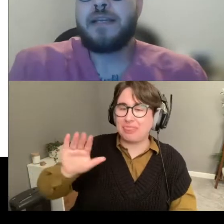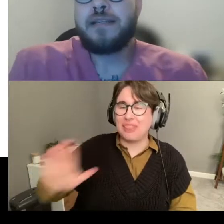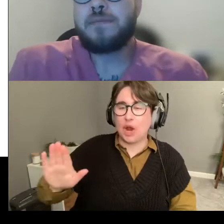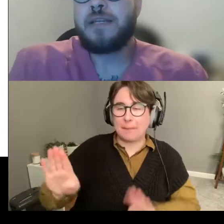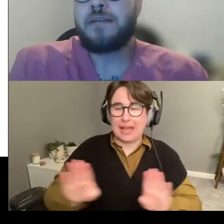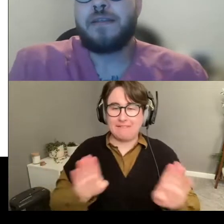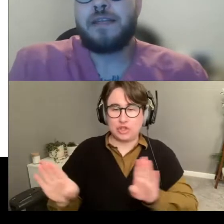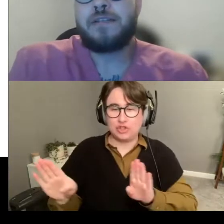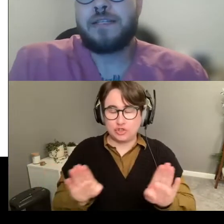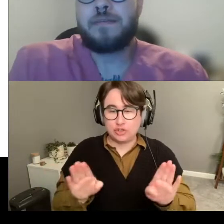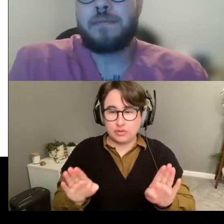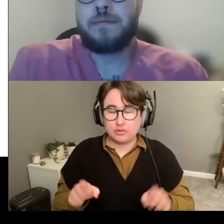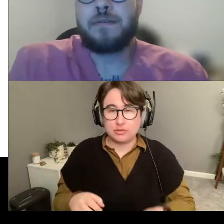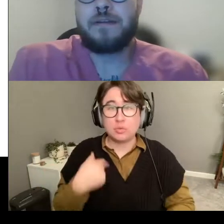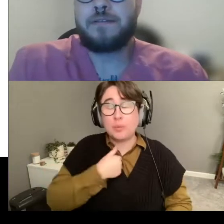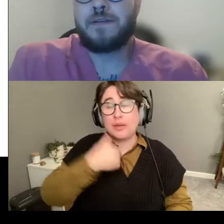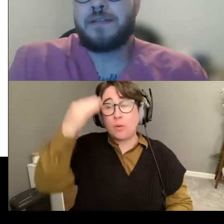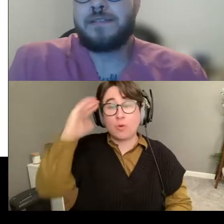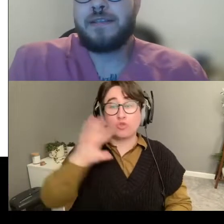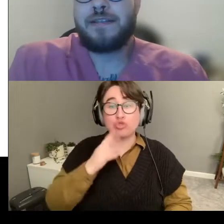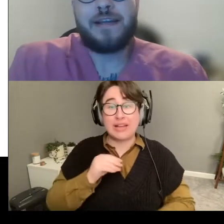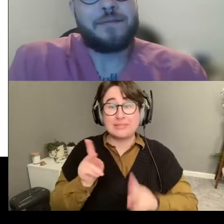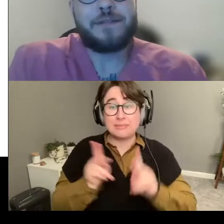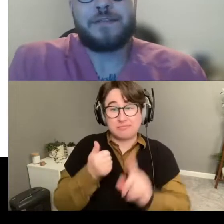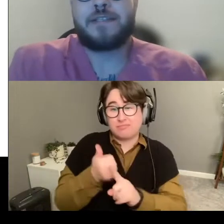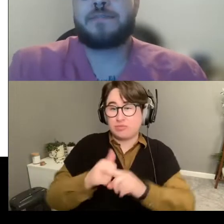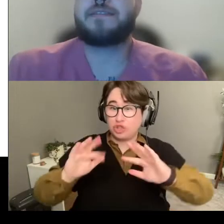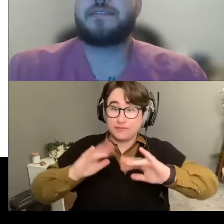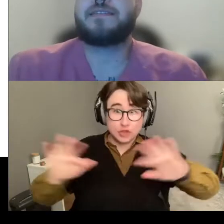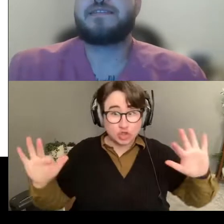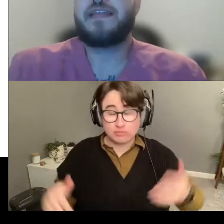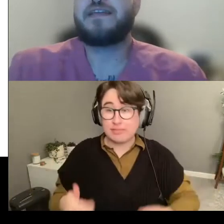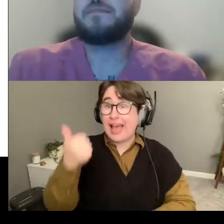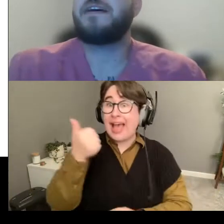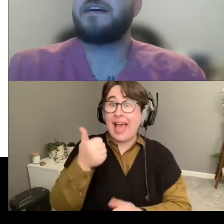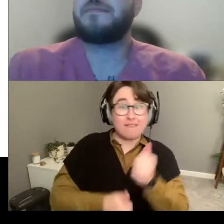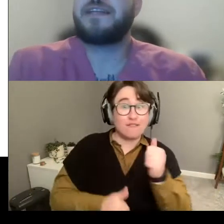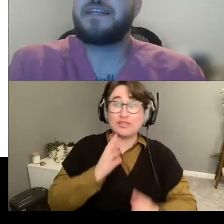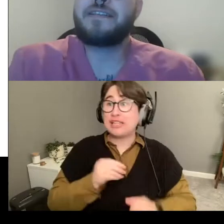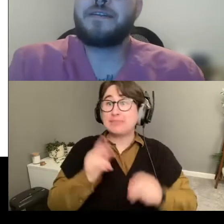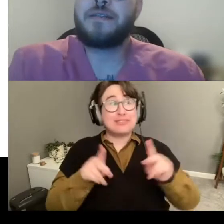Because we know that trans people are diverse and not every trans person's the same, we need to know